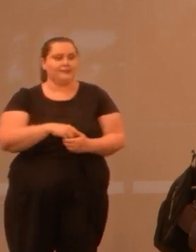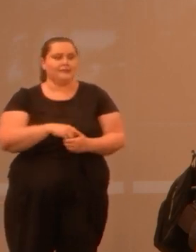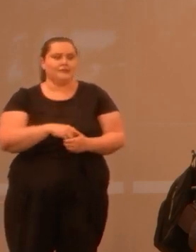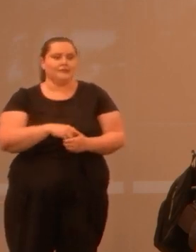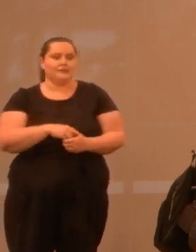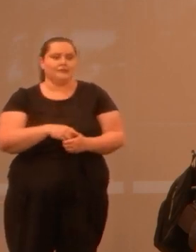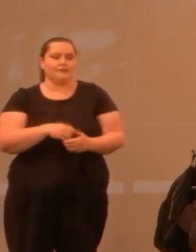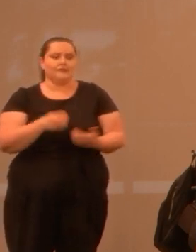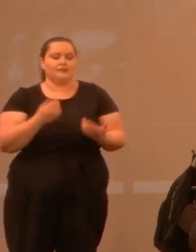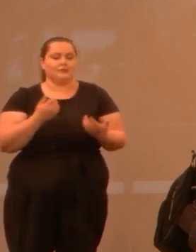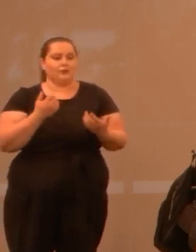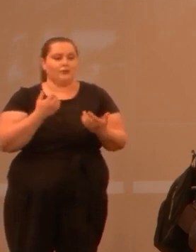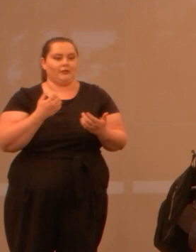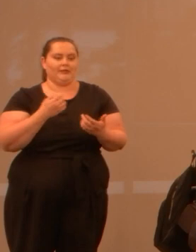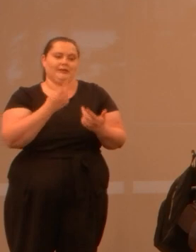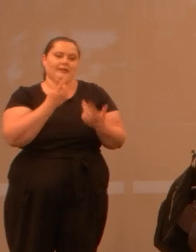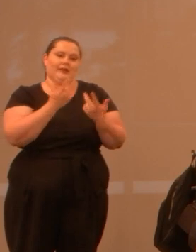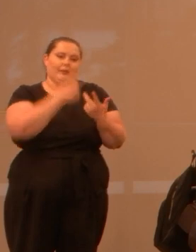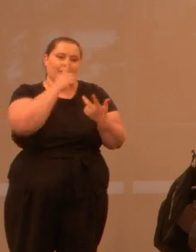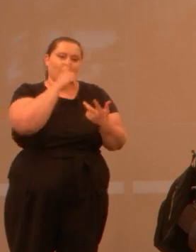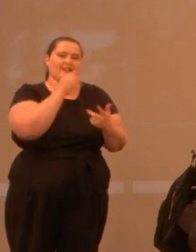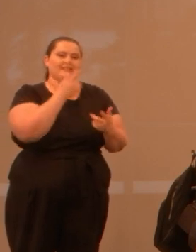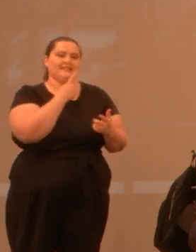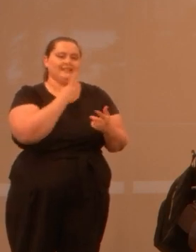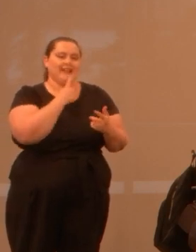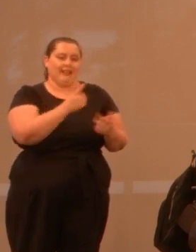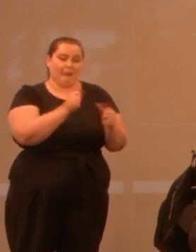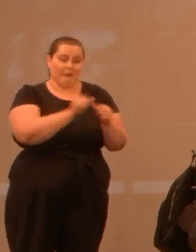those words far more eloquently than I can is Tony D. who will be our half-time